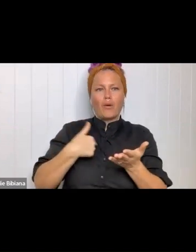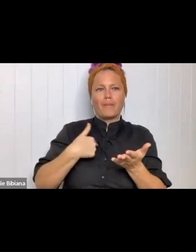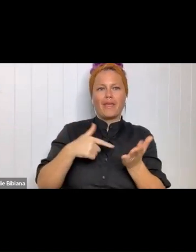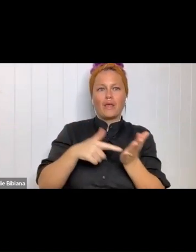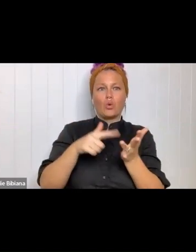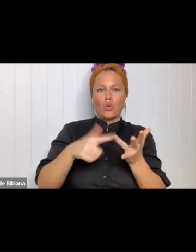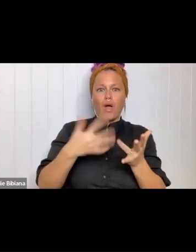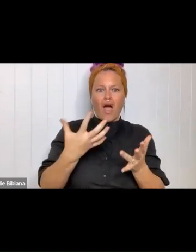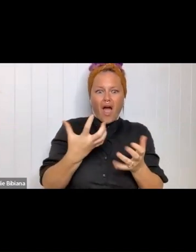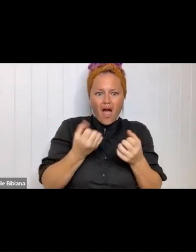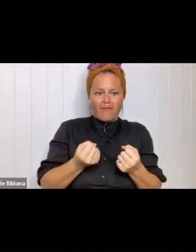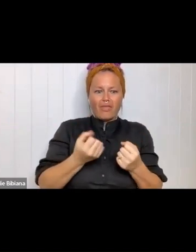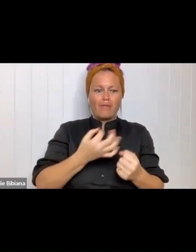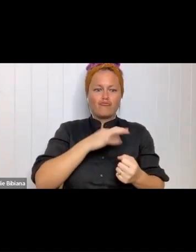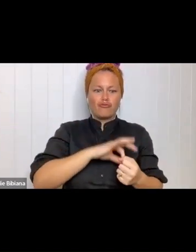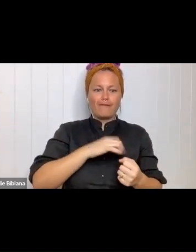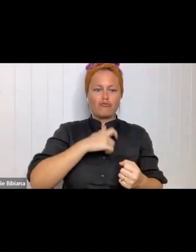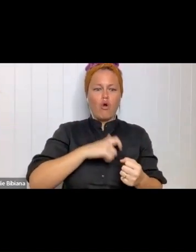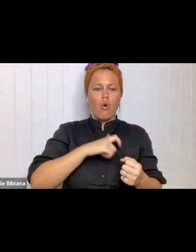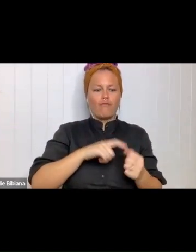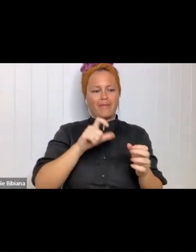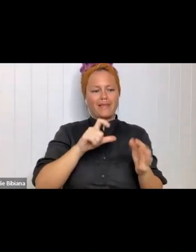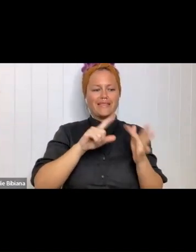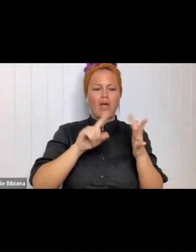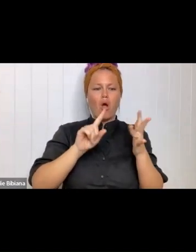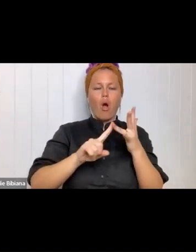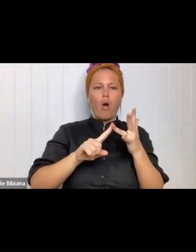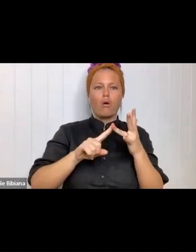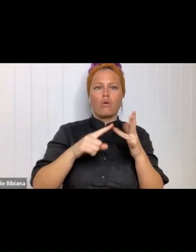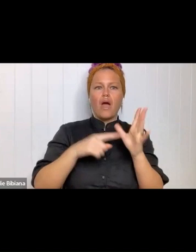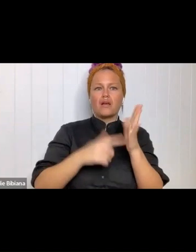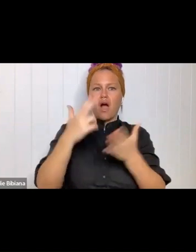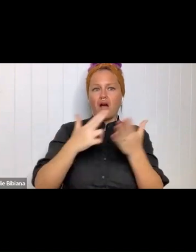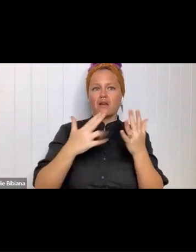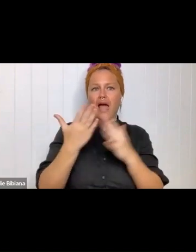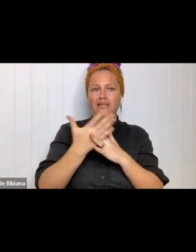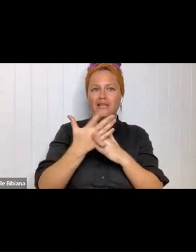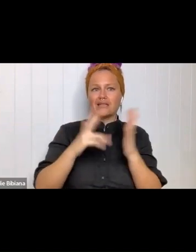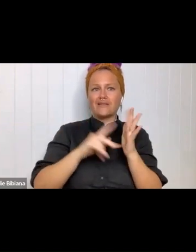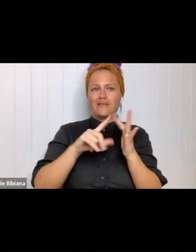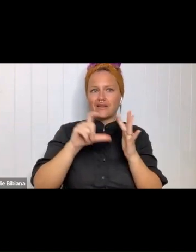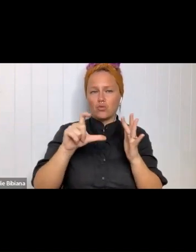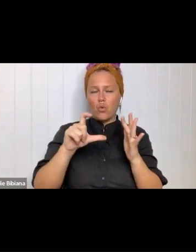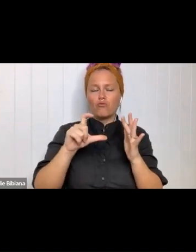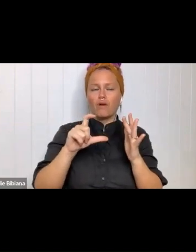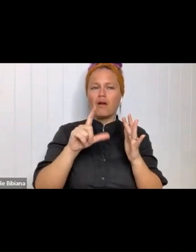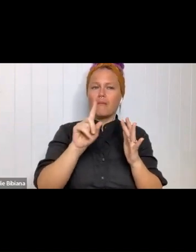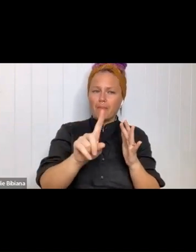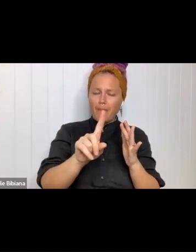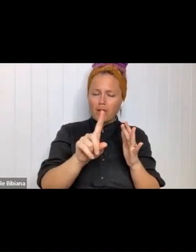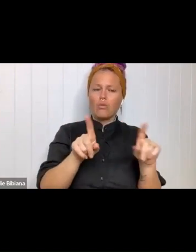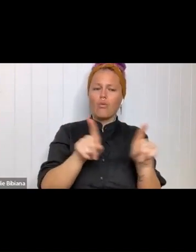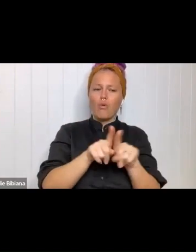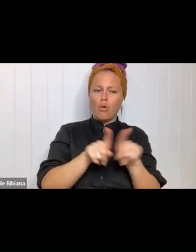privileged role of being the CEO at Arts Access Victoria. But also it was a significant